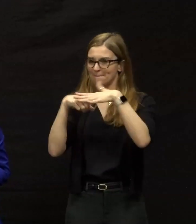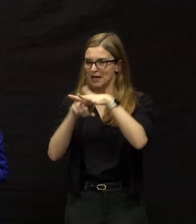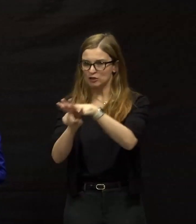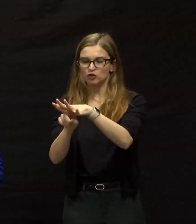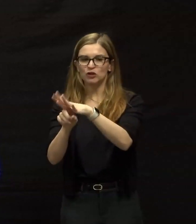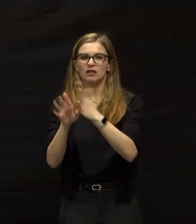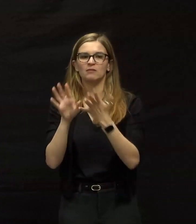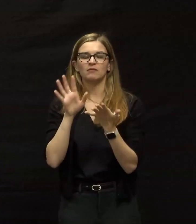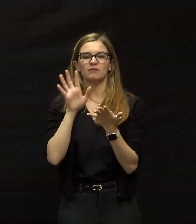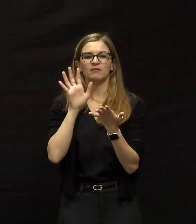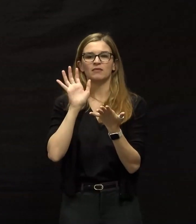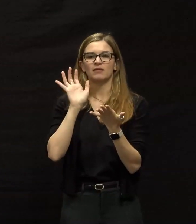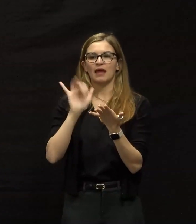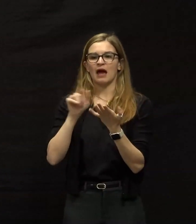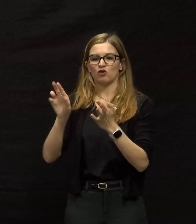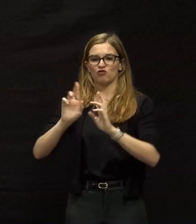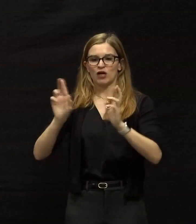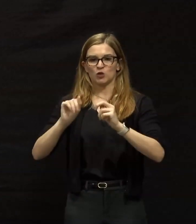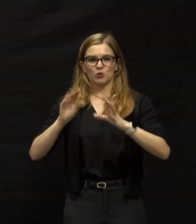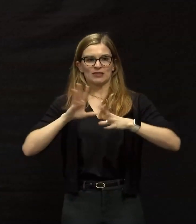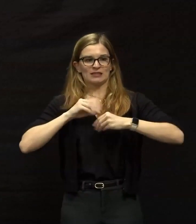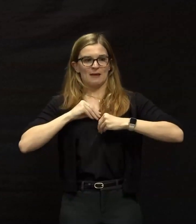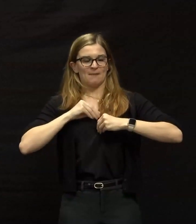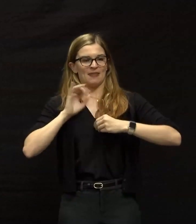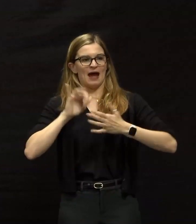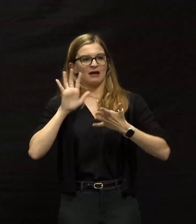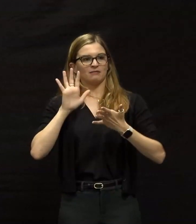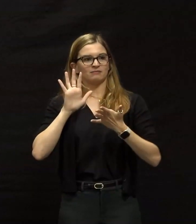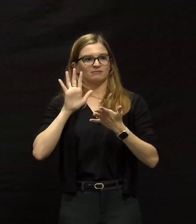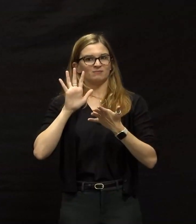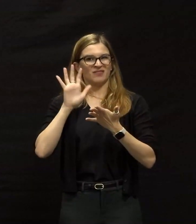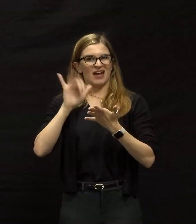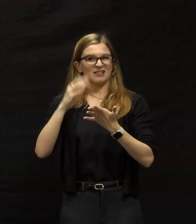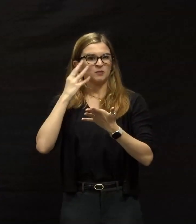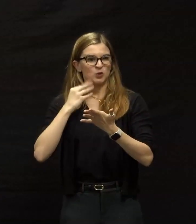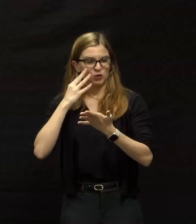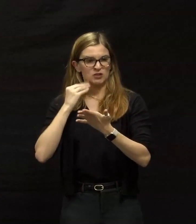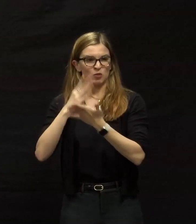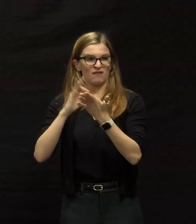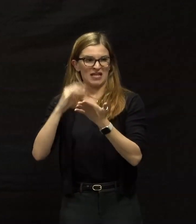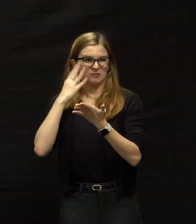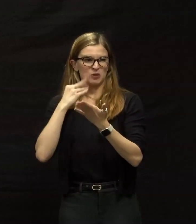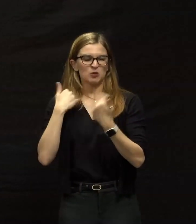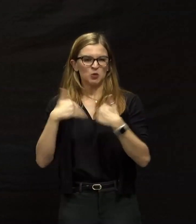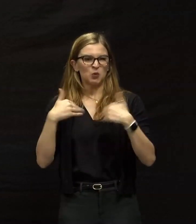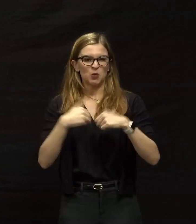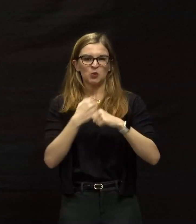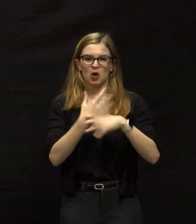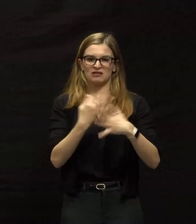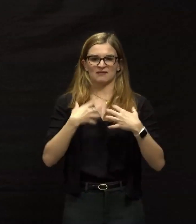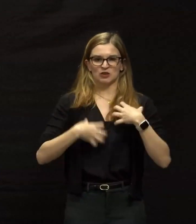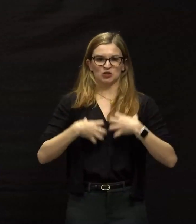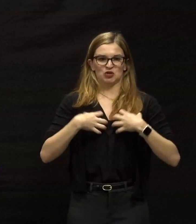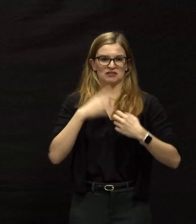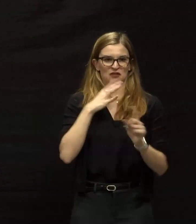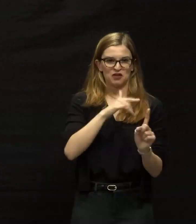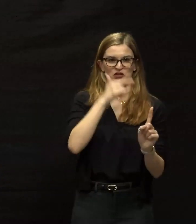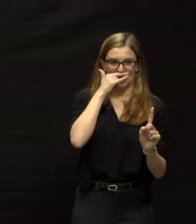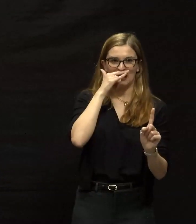whether it be speech or if they're a mainstream student or you know, what do they need? Part of their experience really is